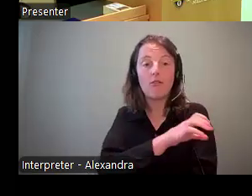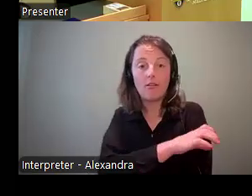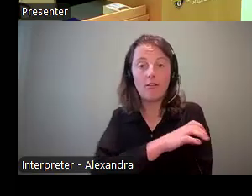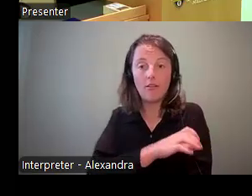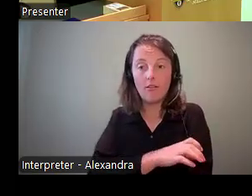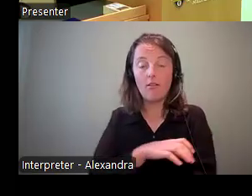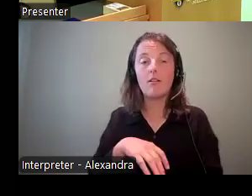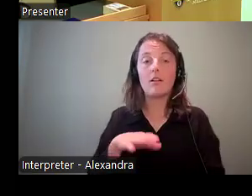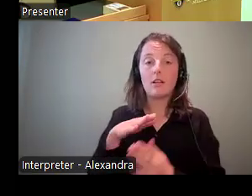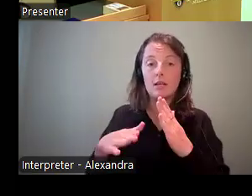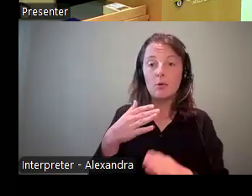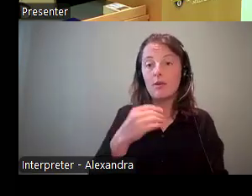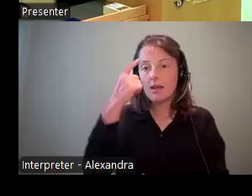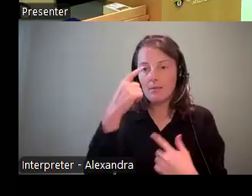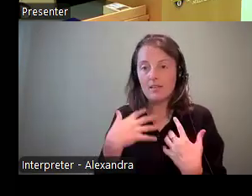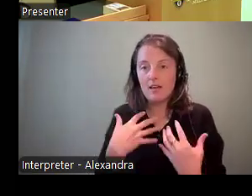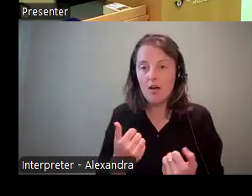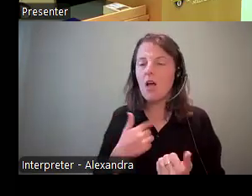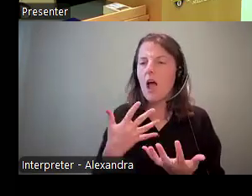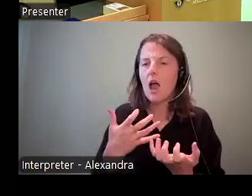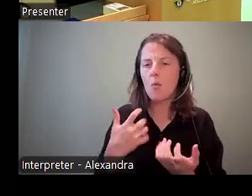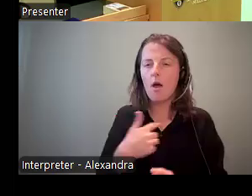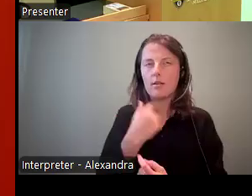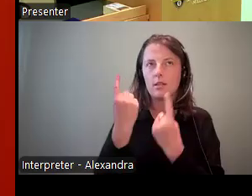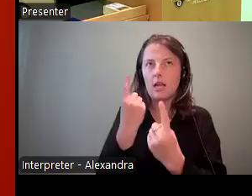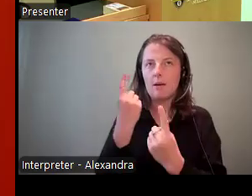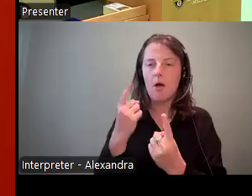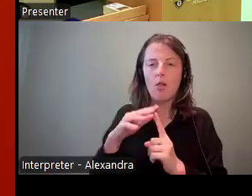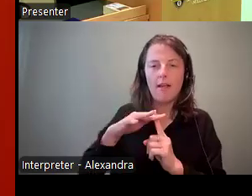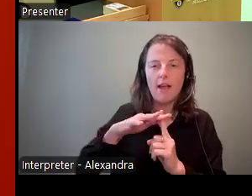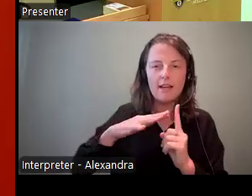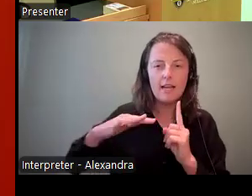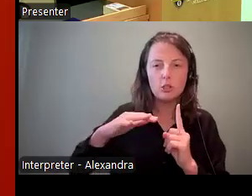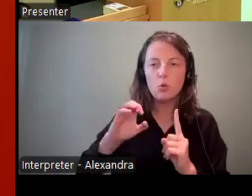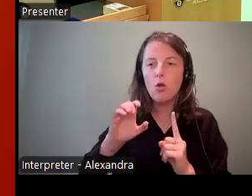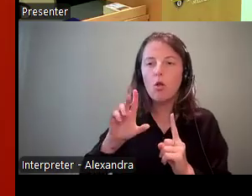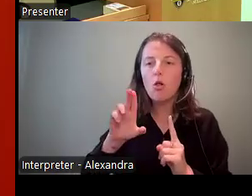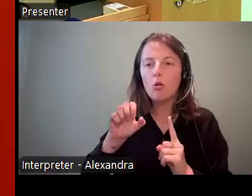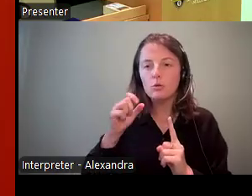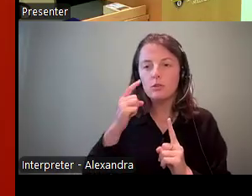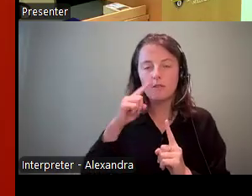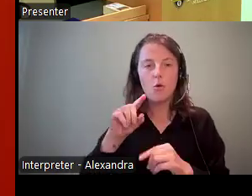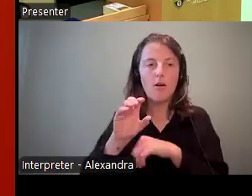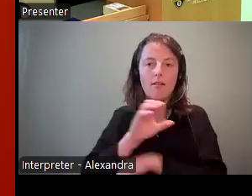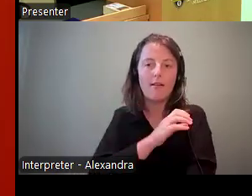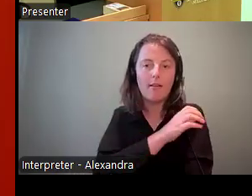about contextual clues in clinical care. And our objectives today, we have to have learning